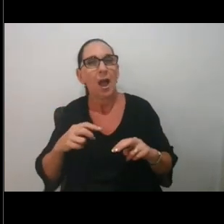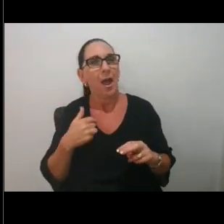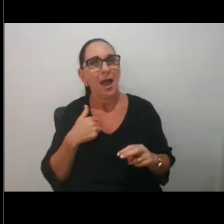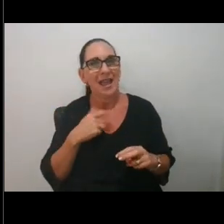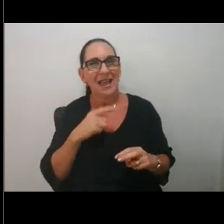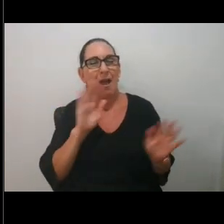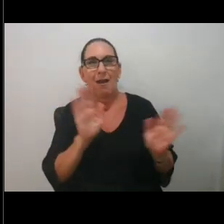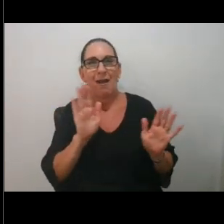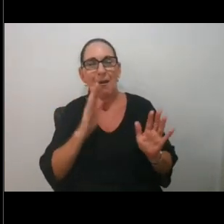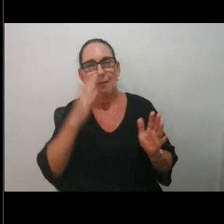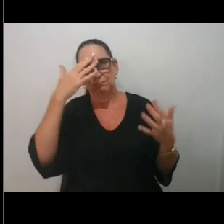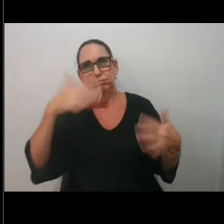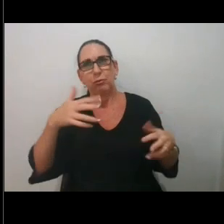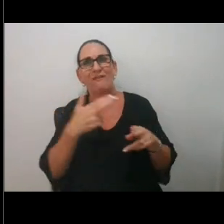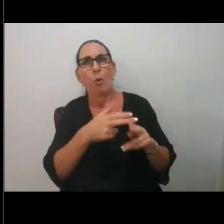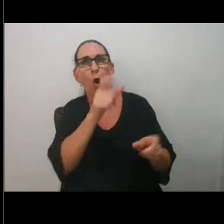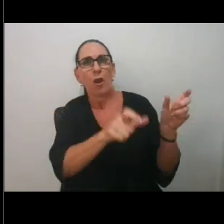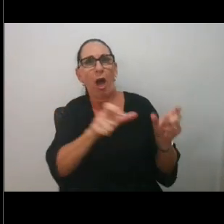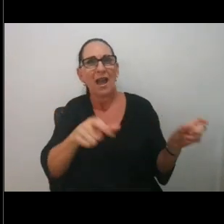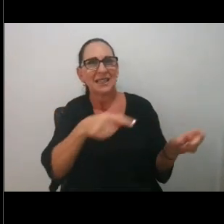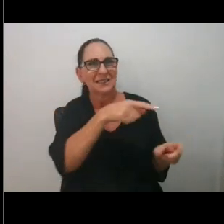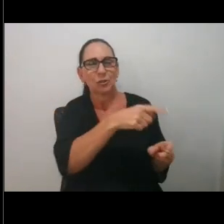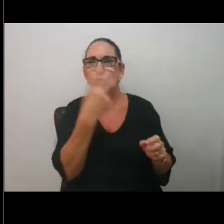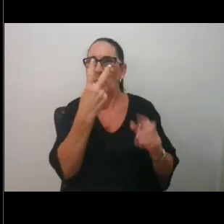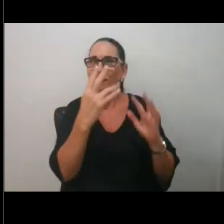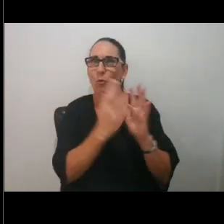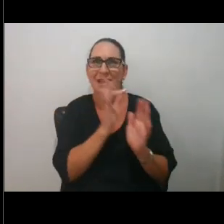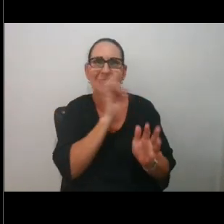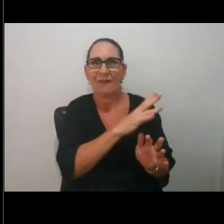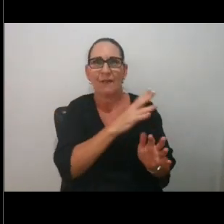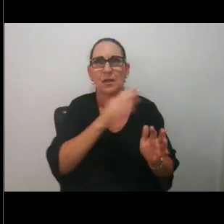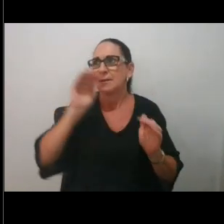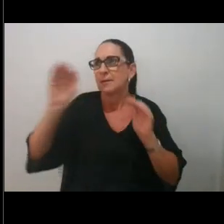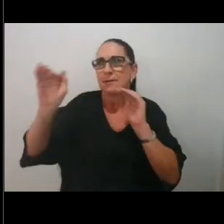those things in that 12 week phase we want them to focus on the issues that they're getting